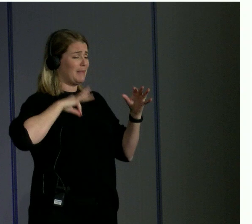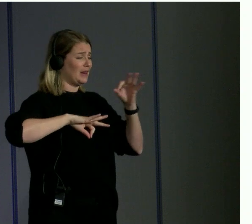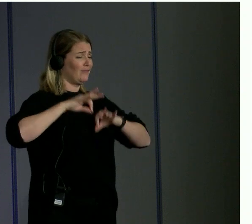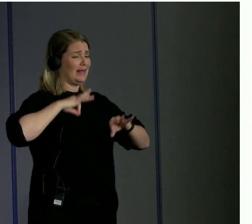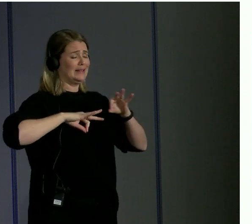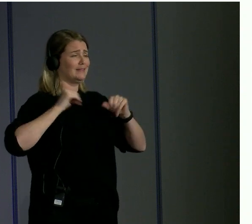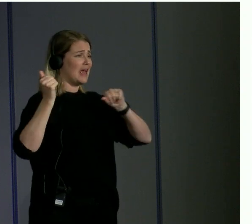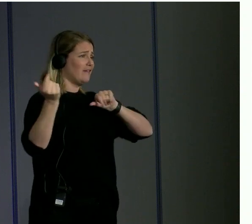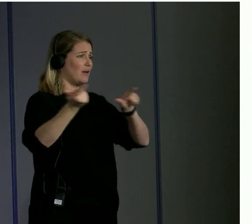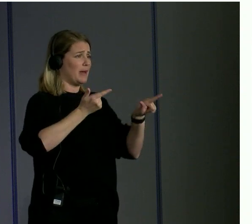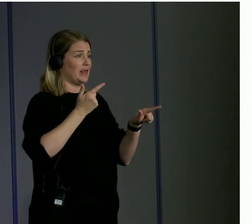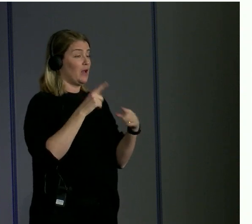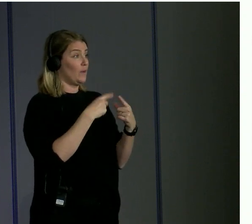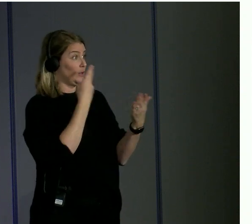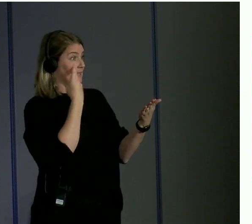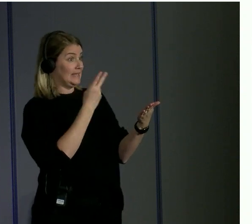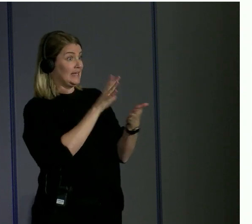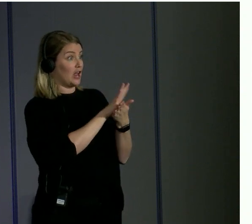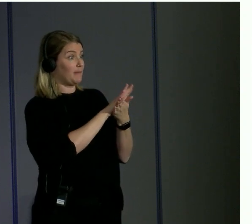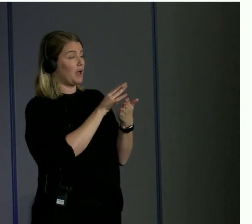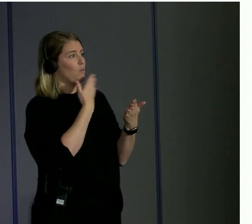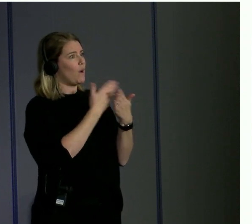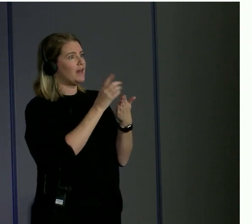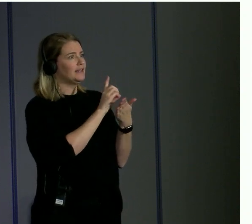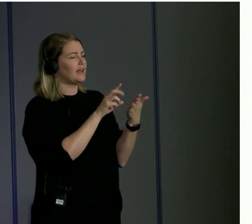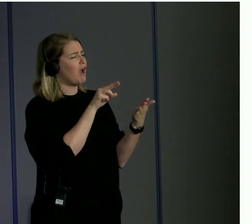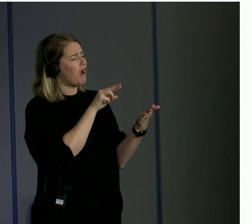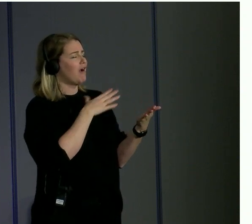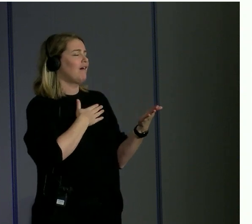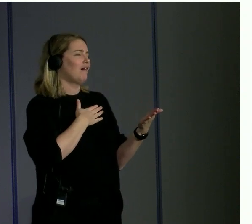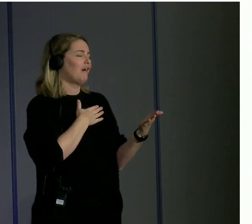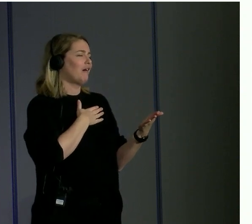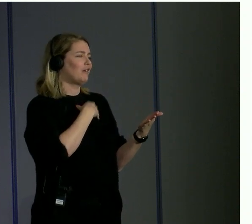when you see a document that's well-designed, you look at it and go, ah, this looks really great.